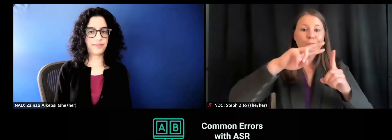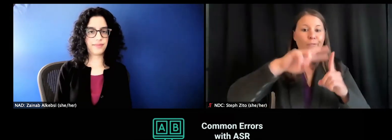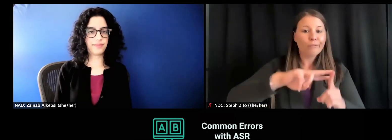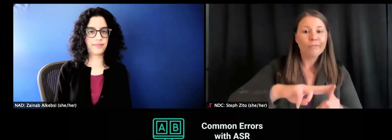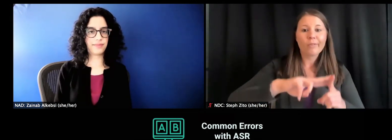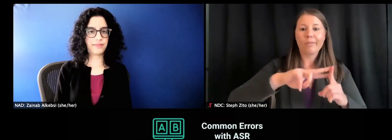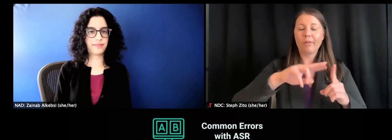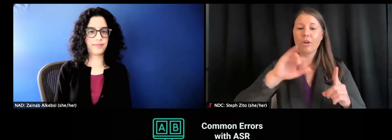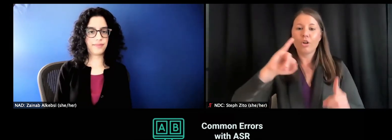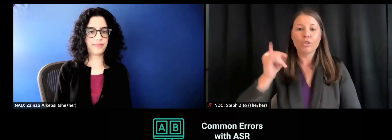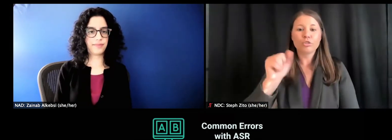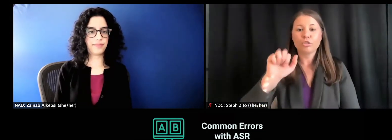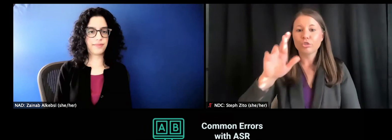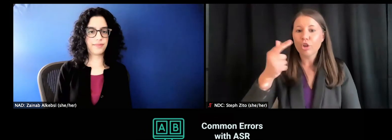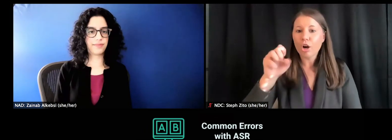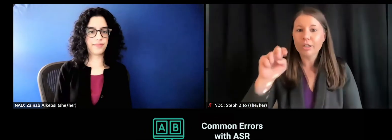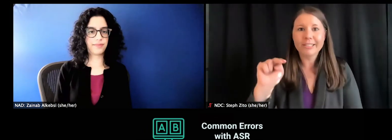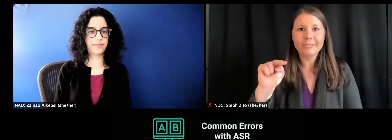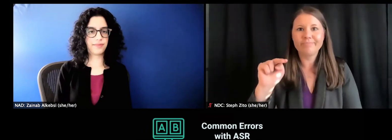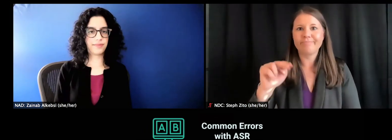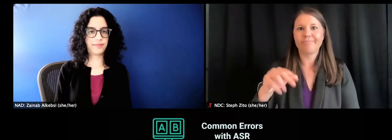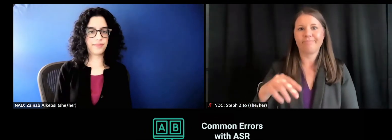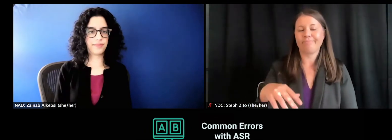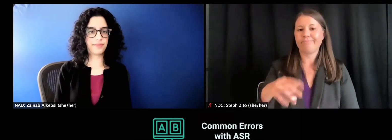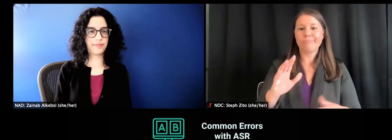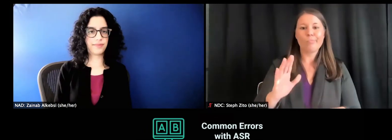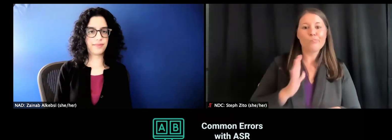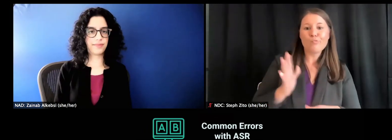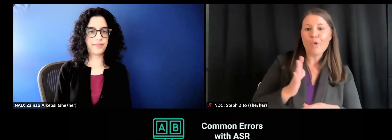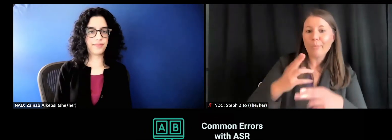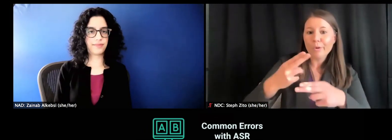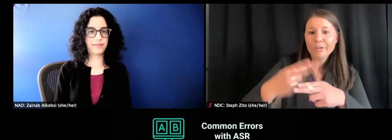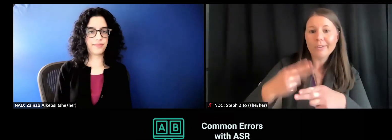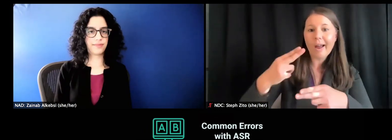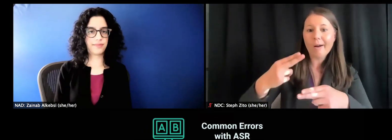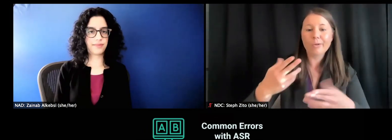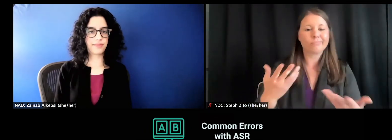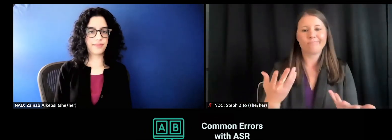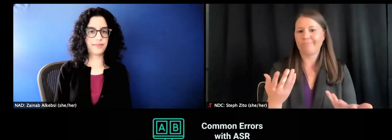Technical vocabulary like jargon or proper nouns